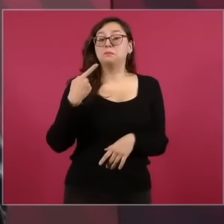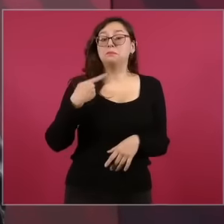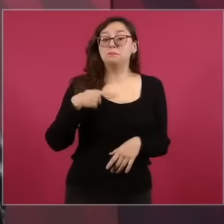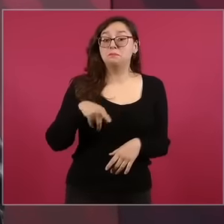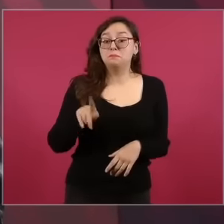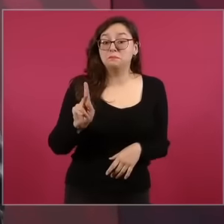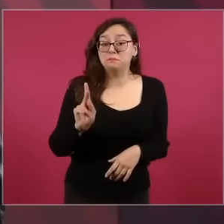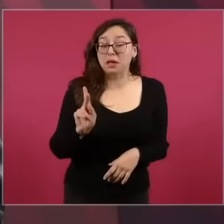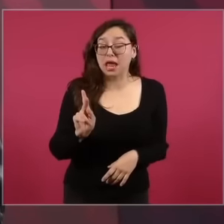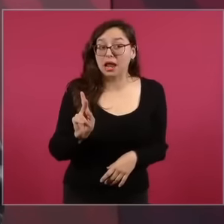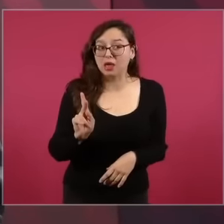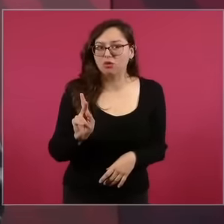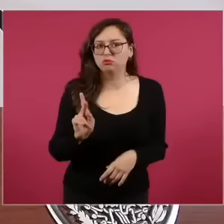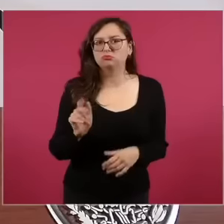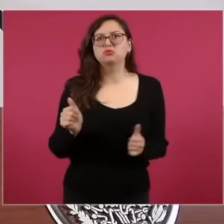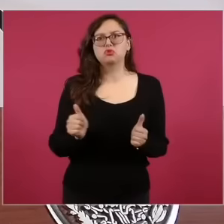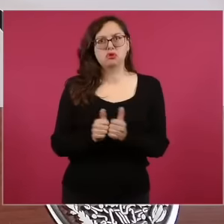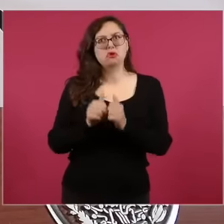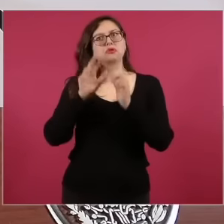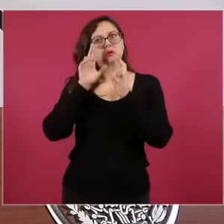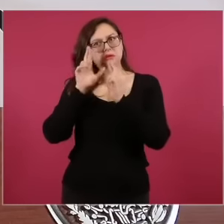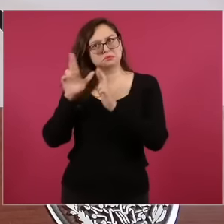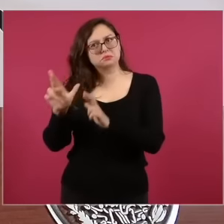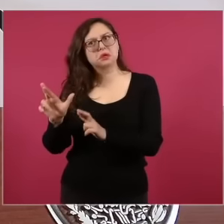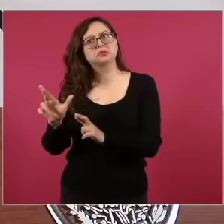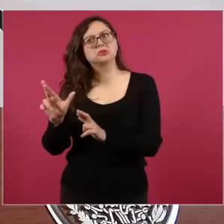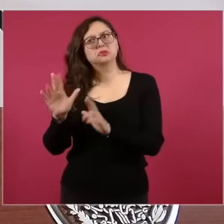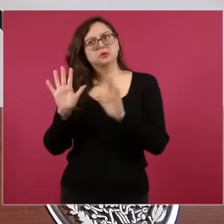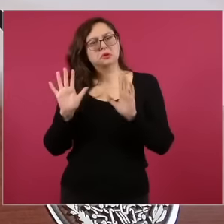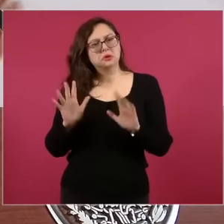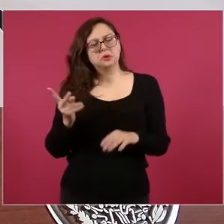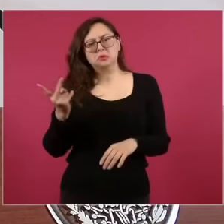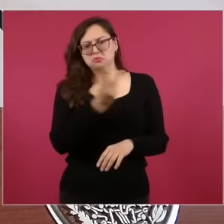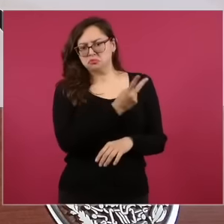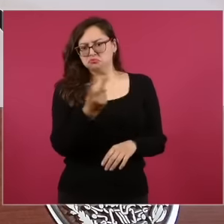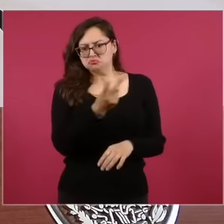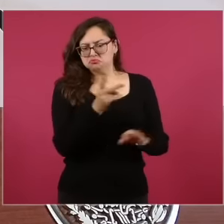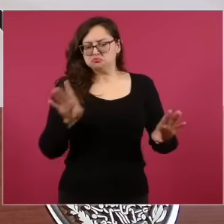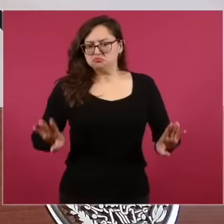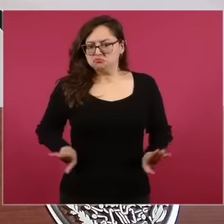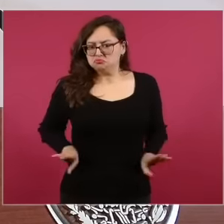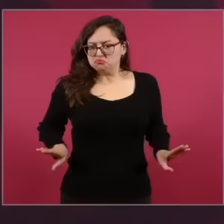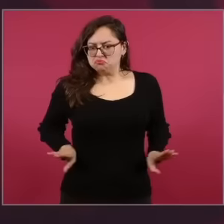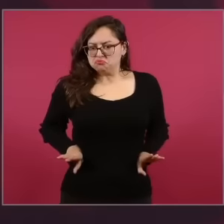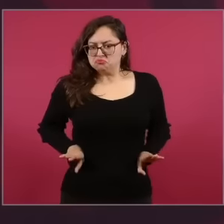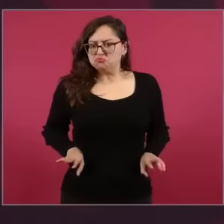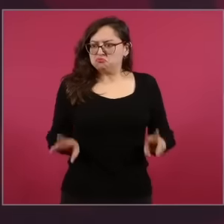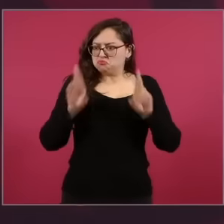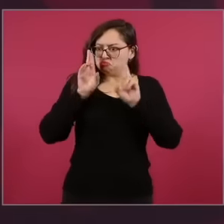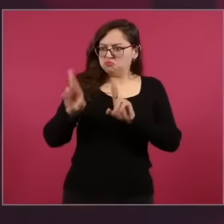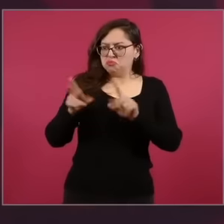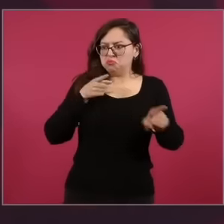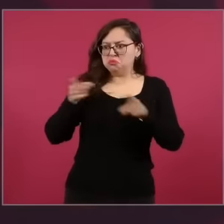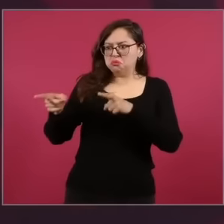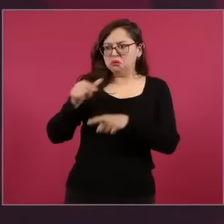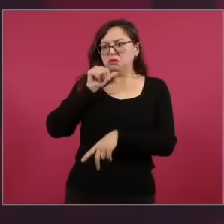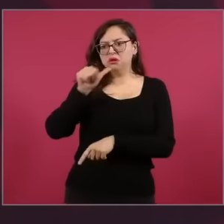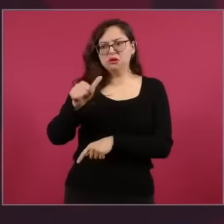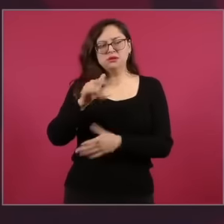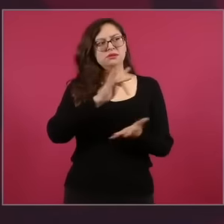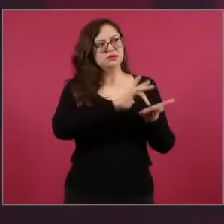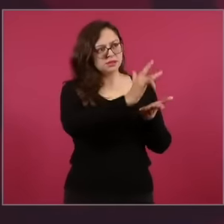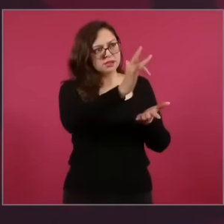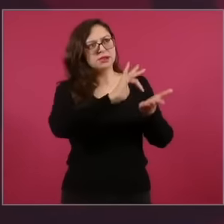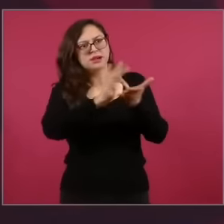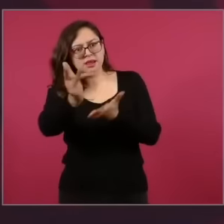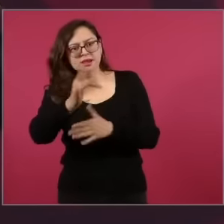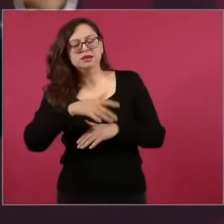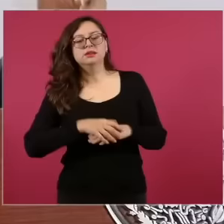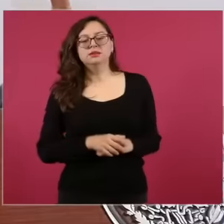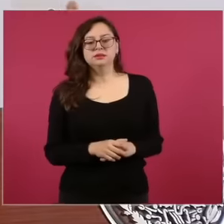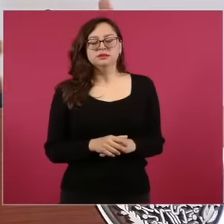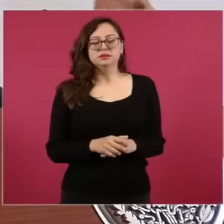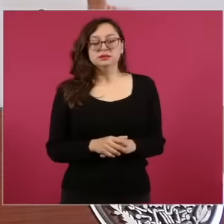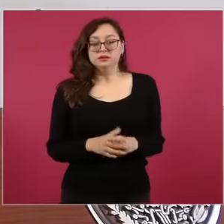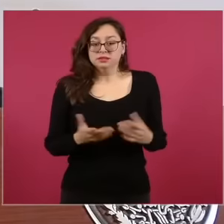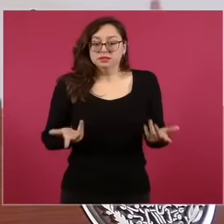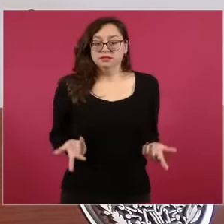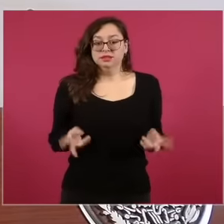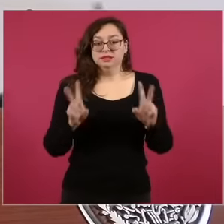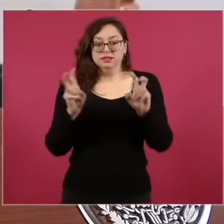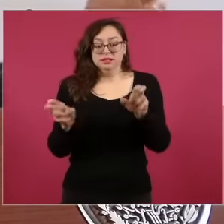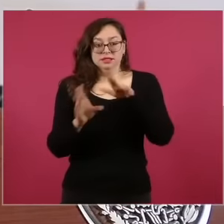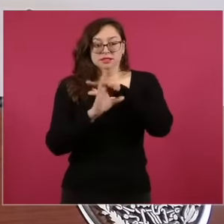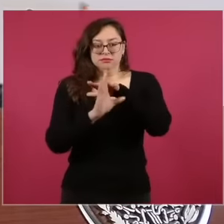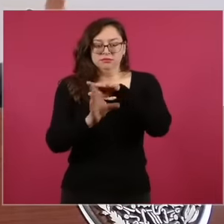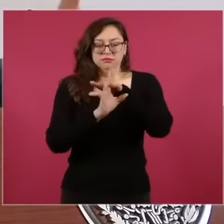I thank them very much for uh not offending us the matter the immigration issue is an issue that is on the